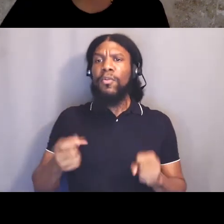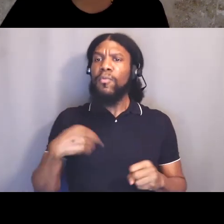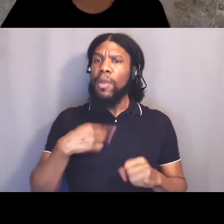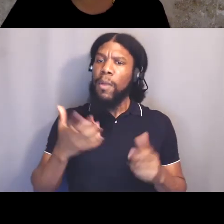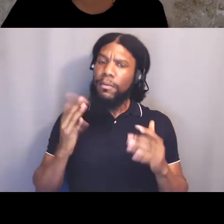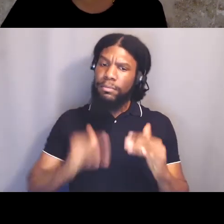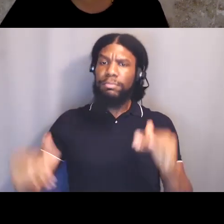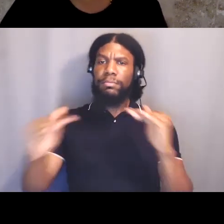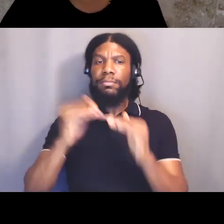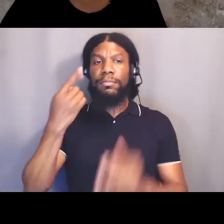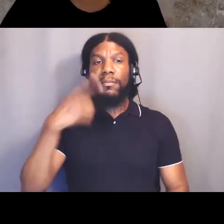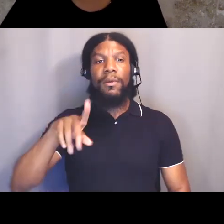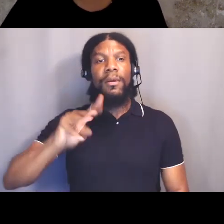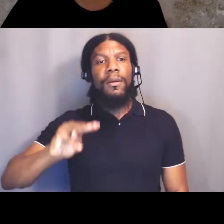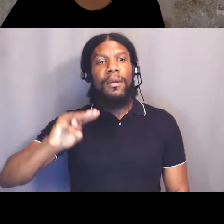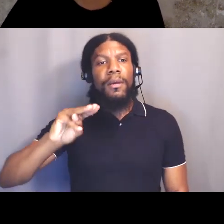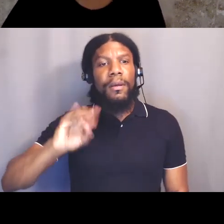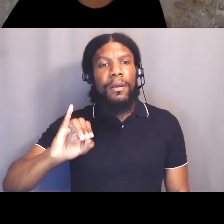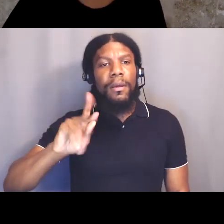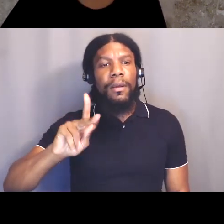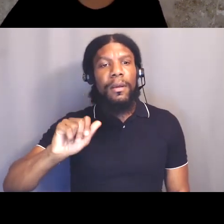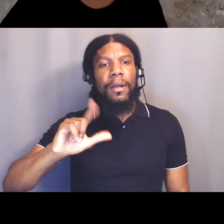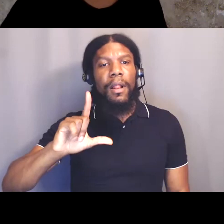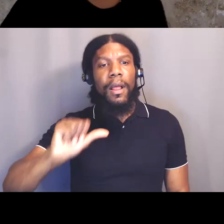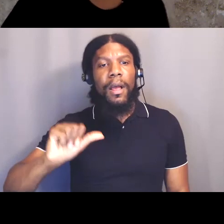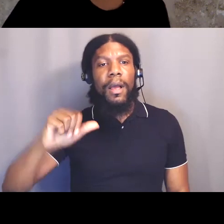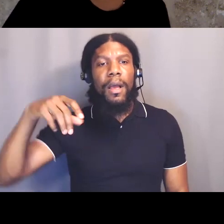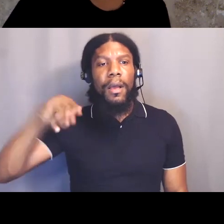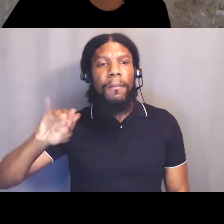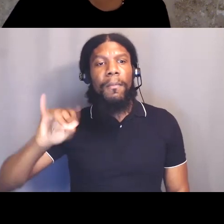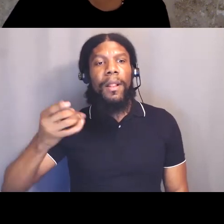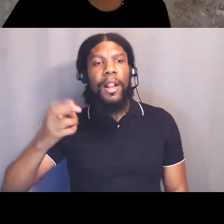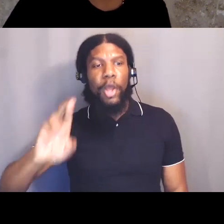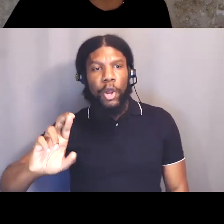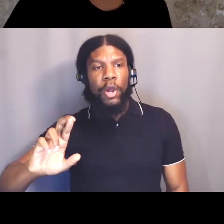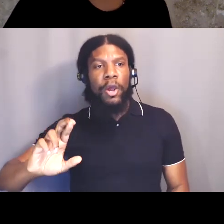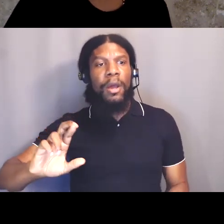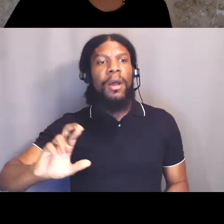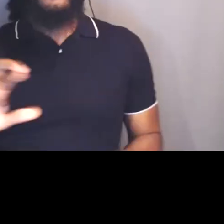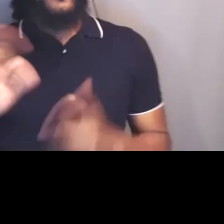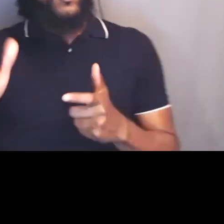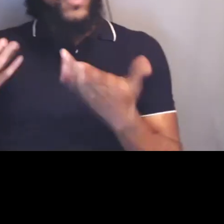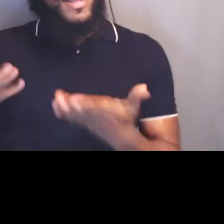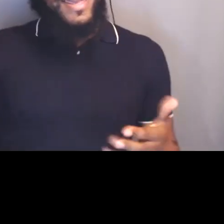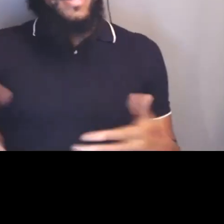So we want you to sign that petition. You have some things to plug into and that's what I got for you today.